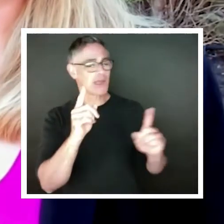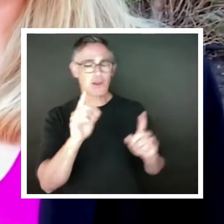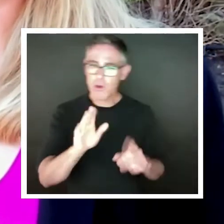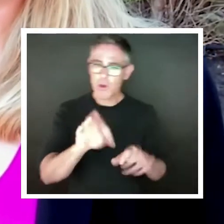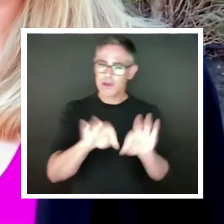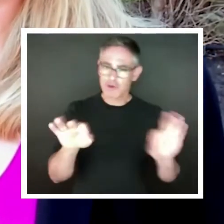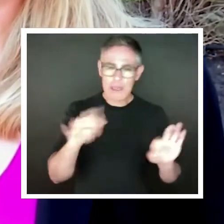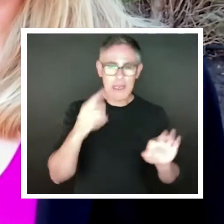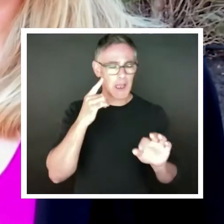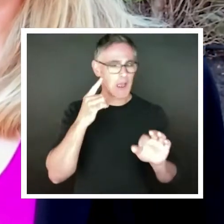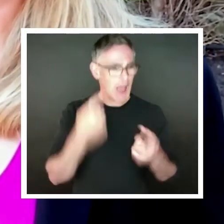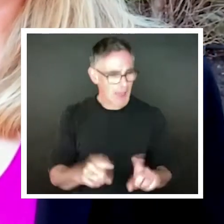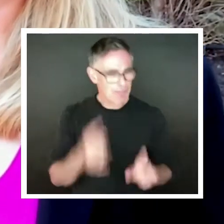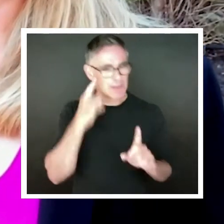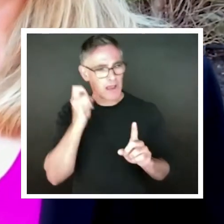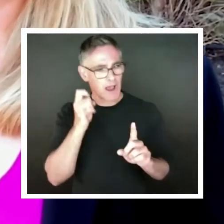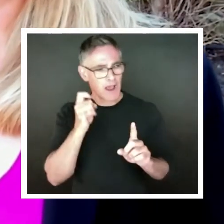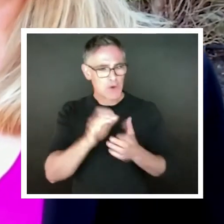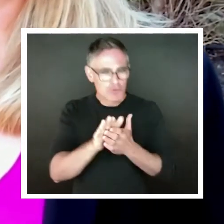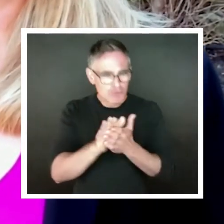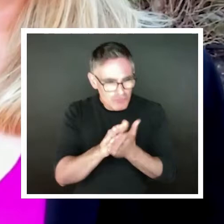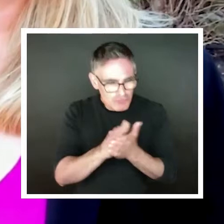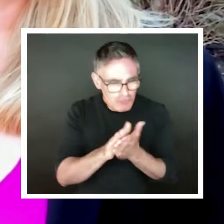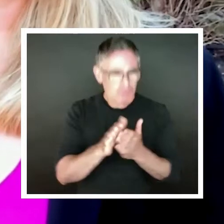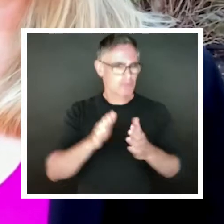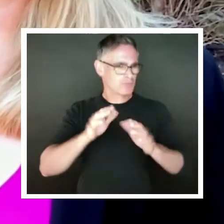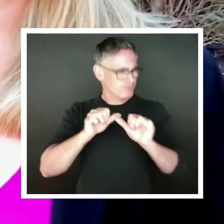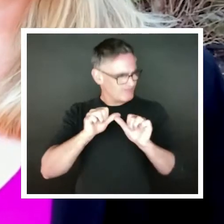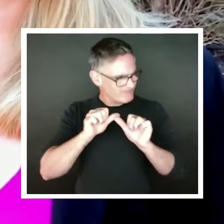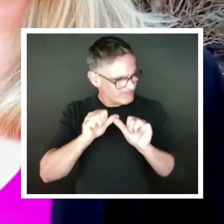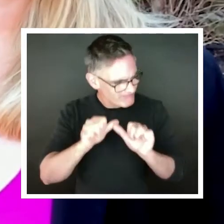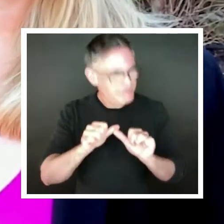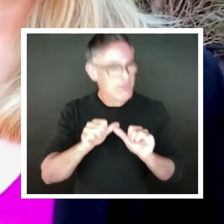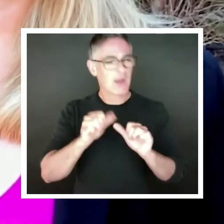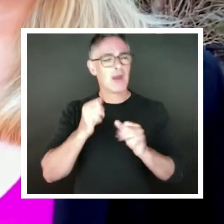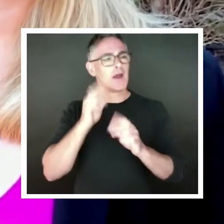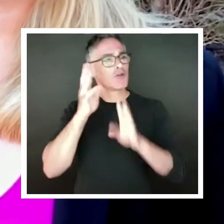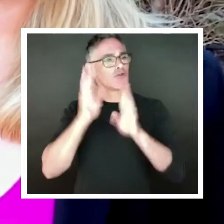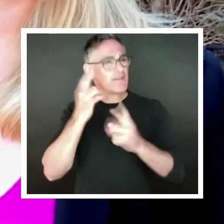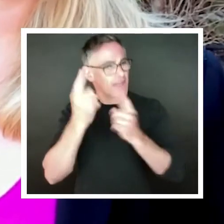determination, creative thinking, and persevering through crazy hard classes